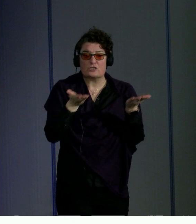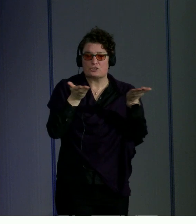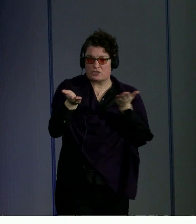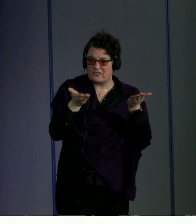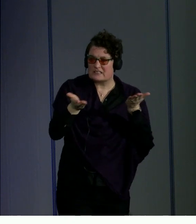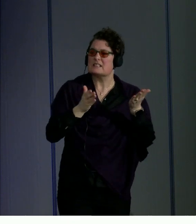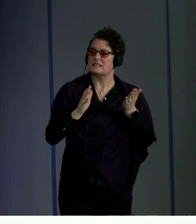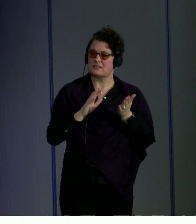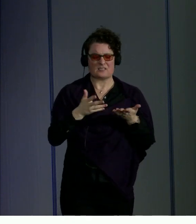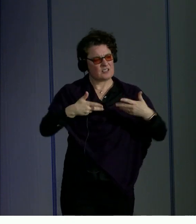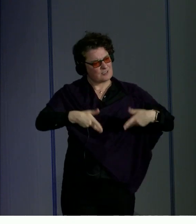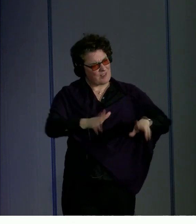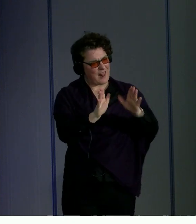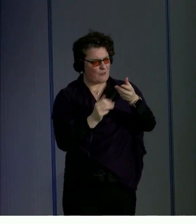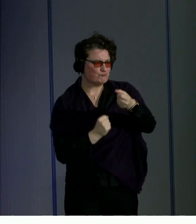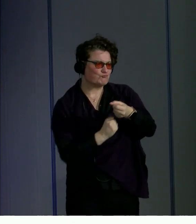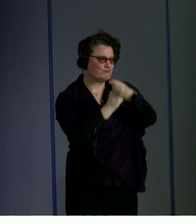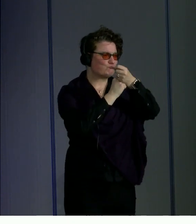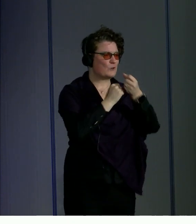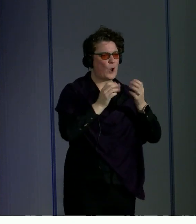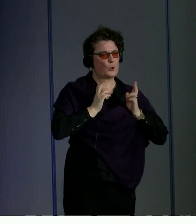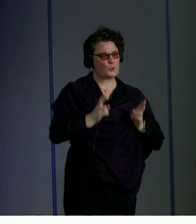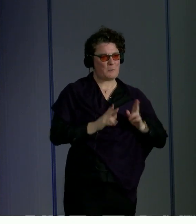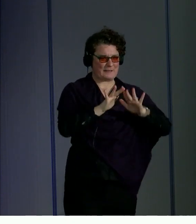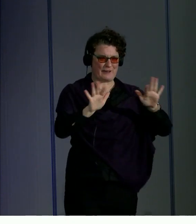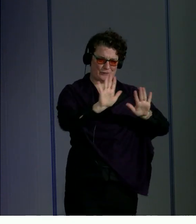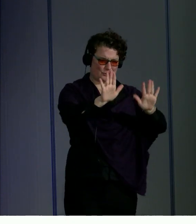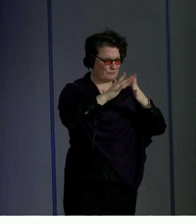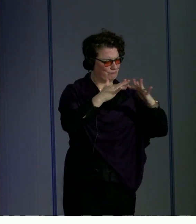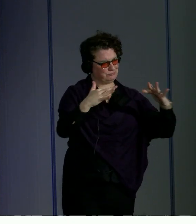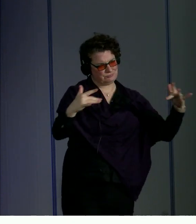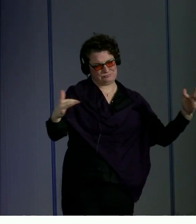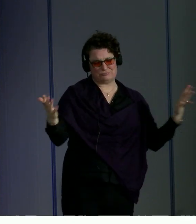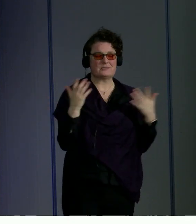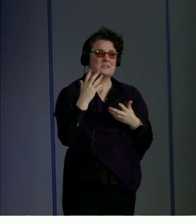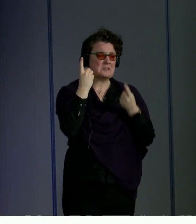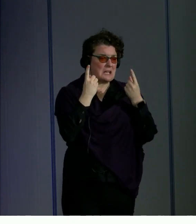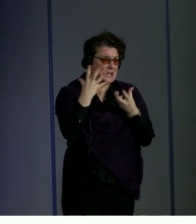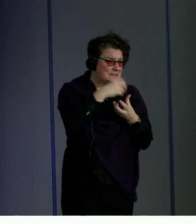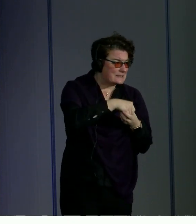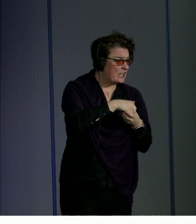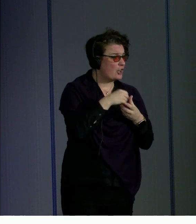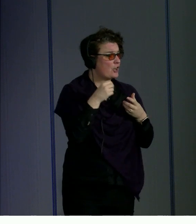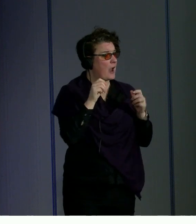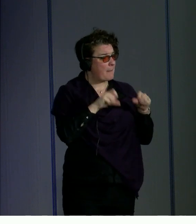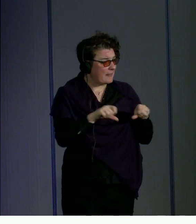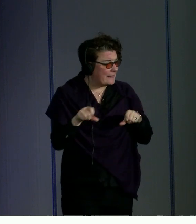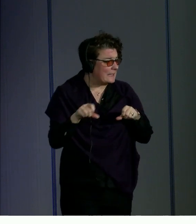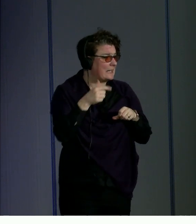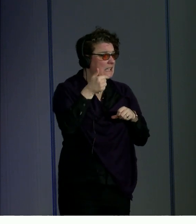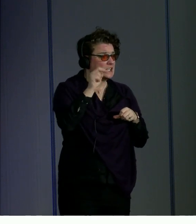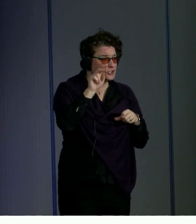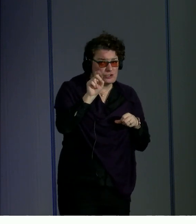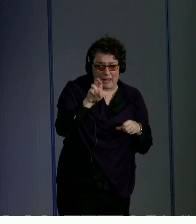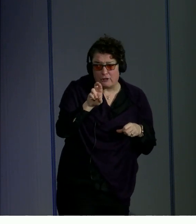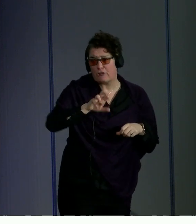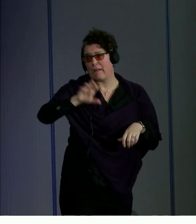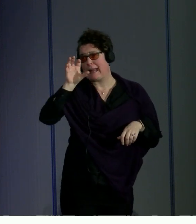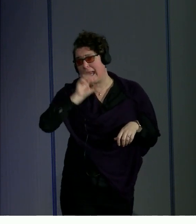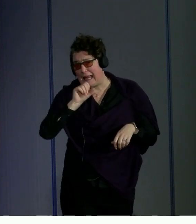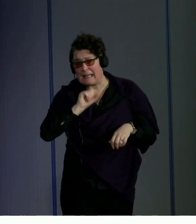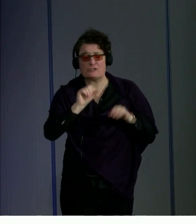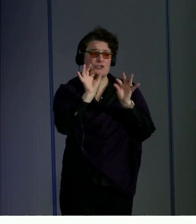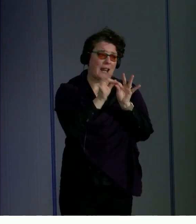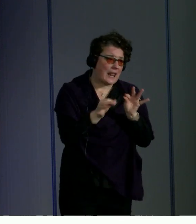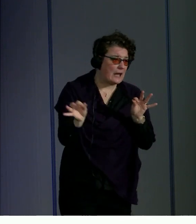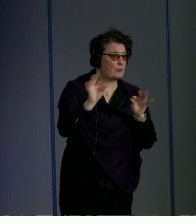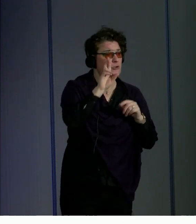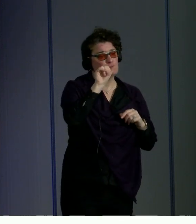diversity. It considers ability, gender, age, language, race, culture, economic situation,